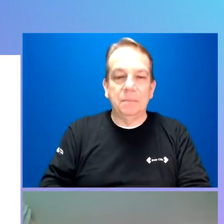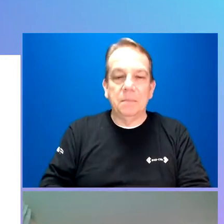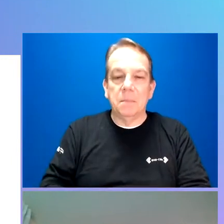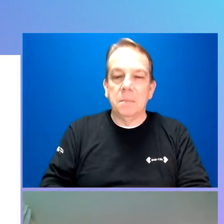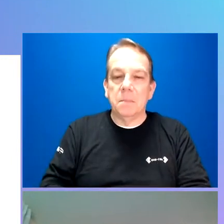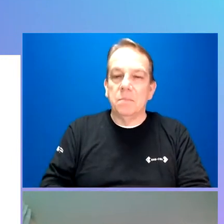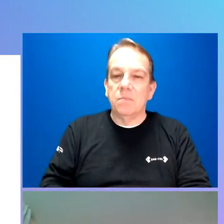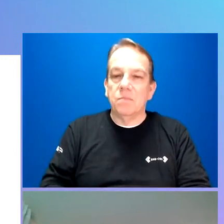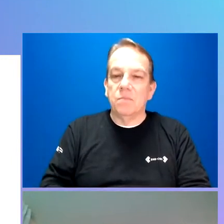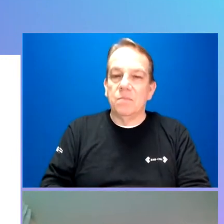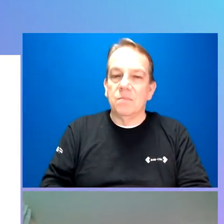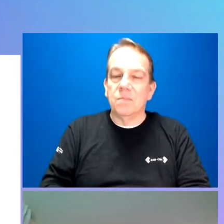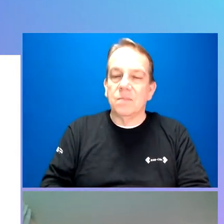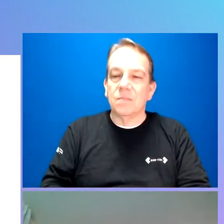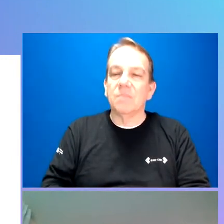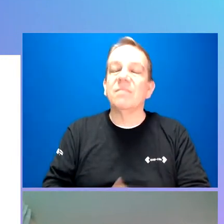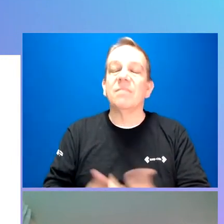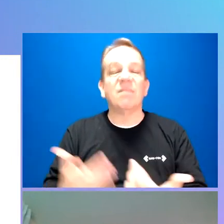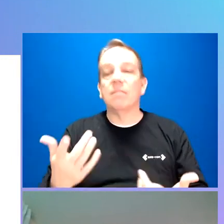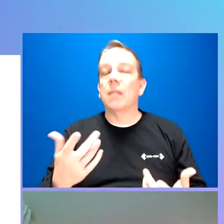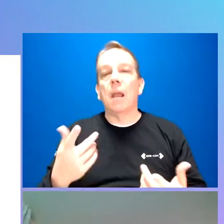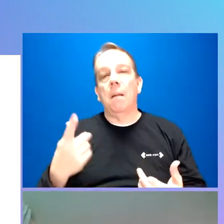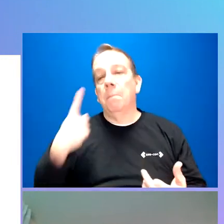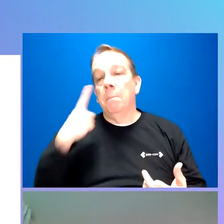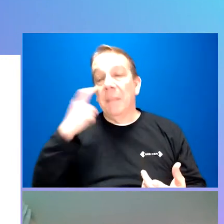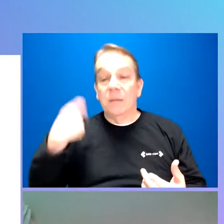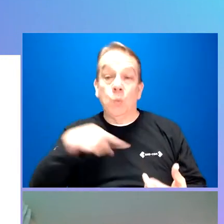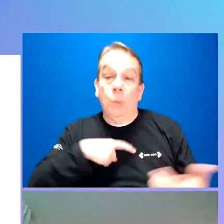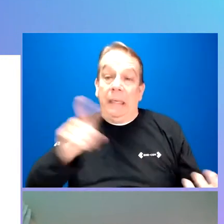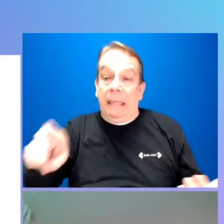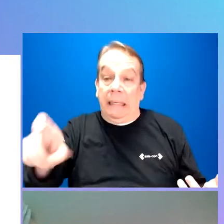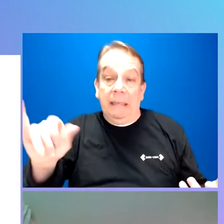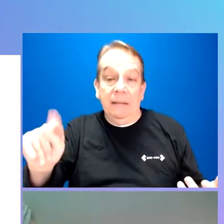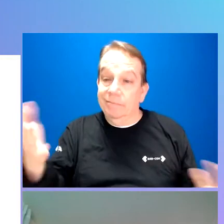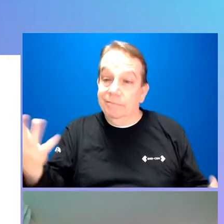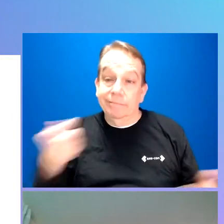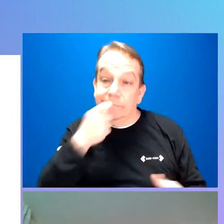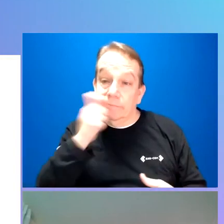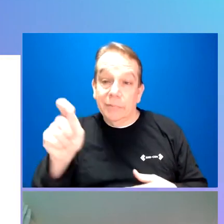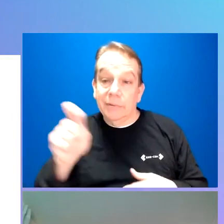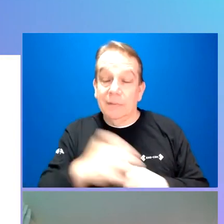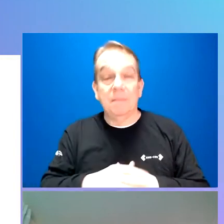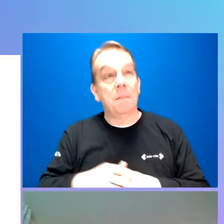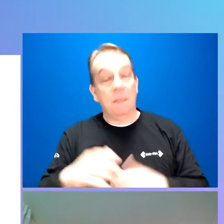born of necessity as we all in